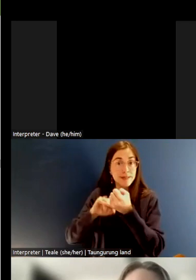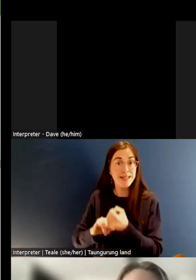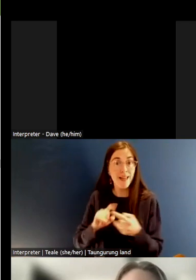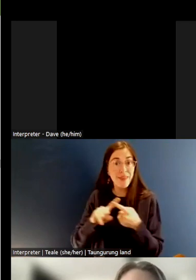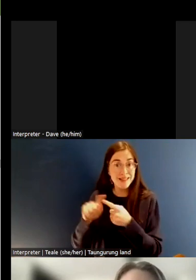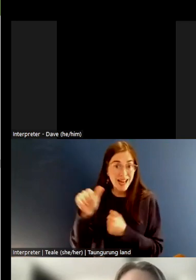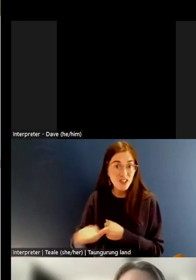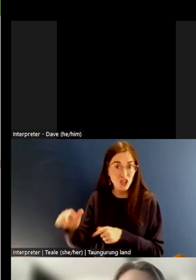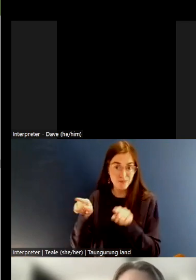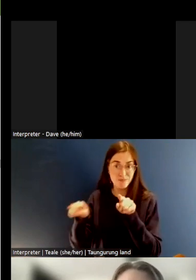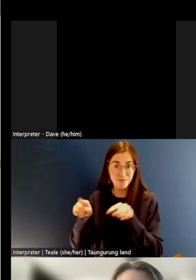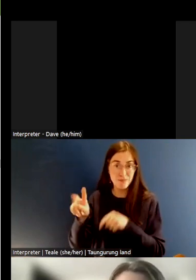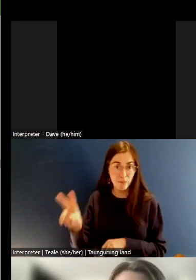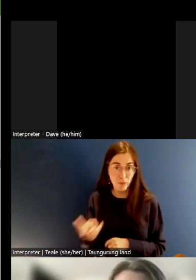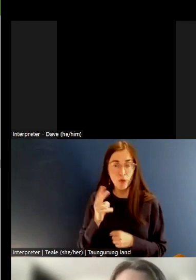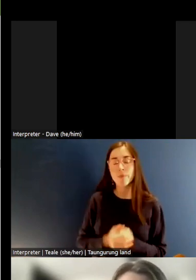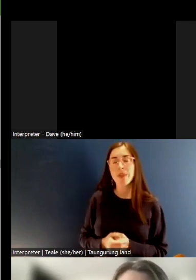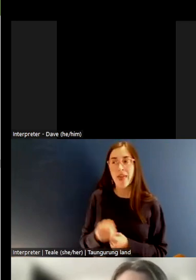So they knew that already.